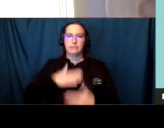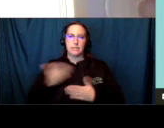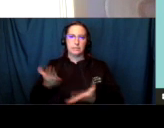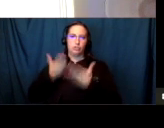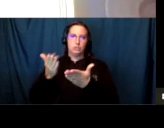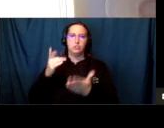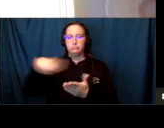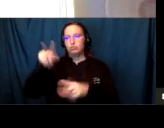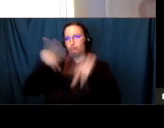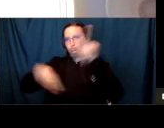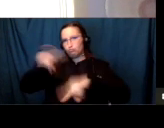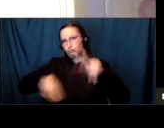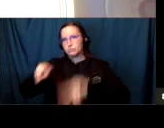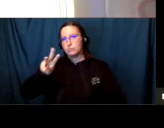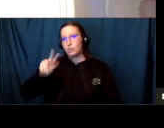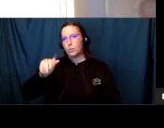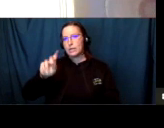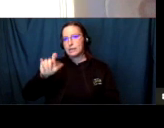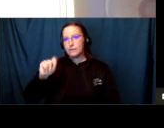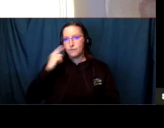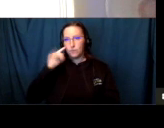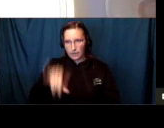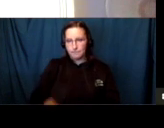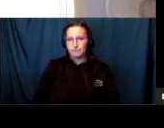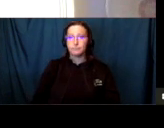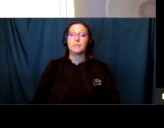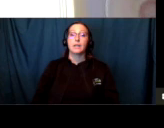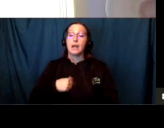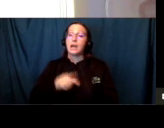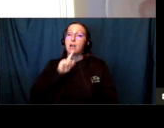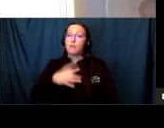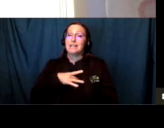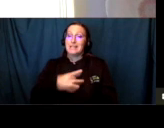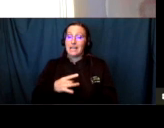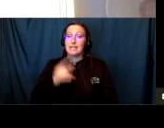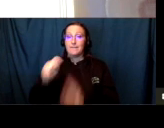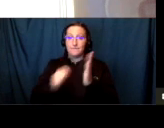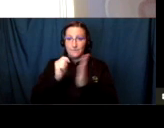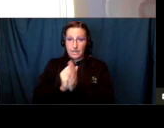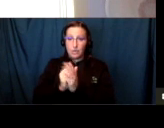a look at those. I really like the video from cochlear on how to create